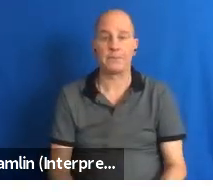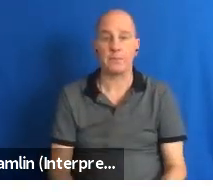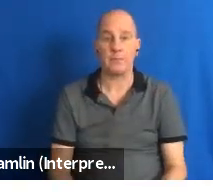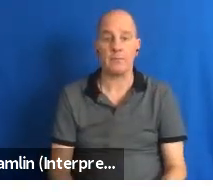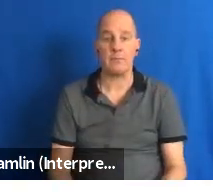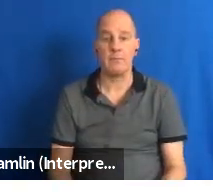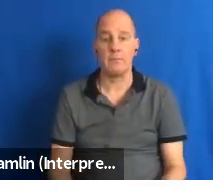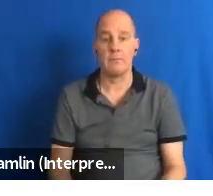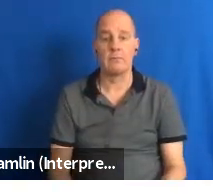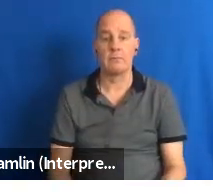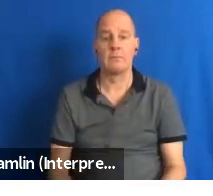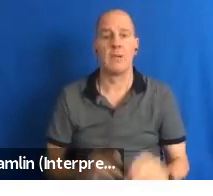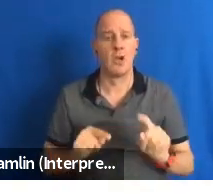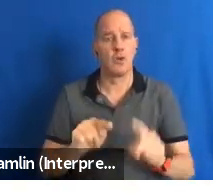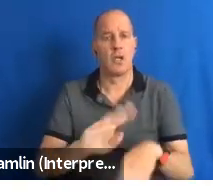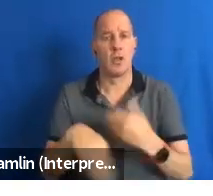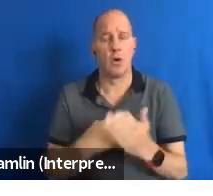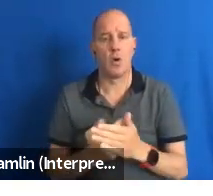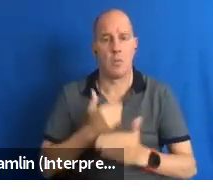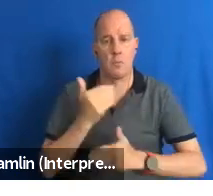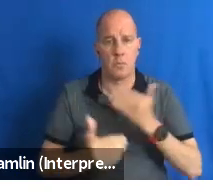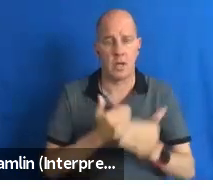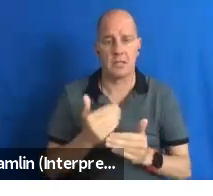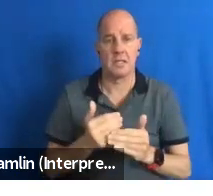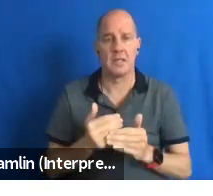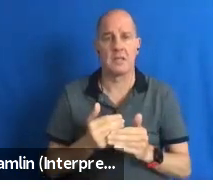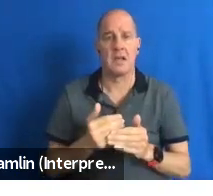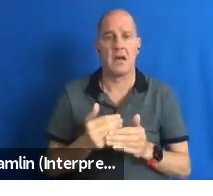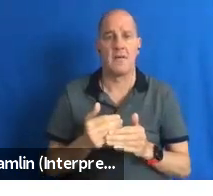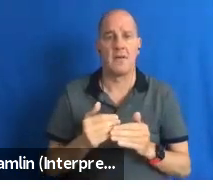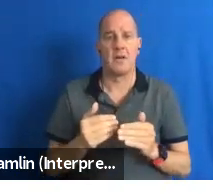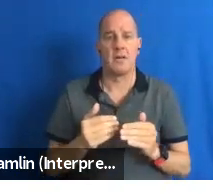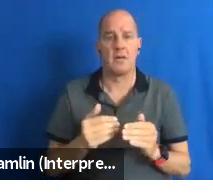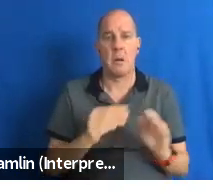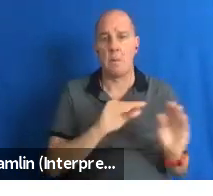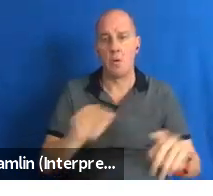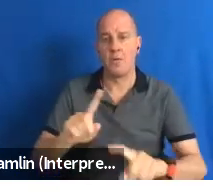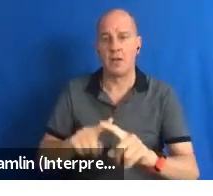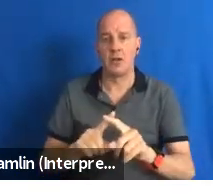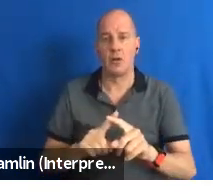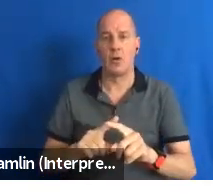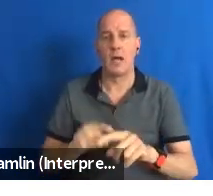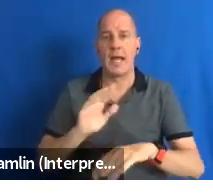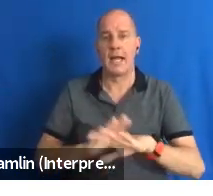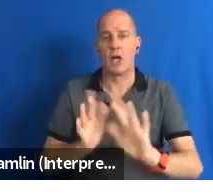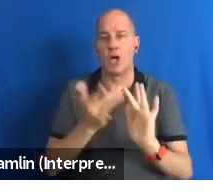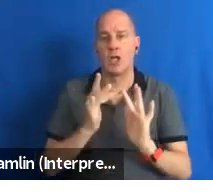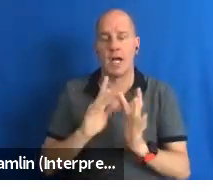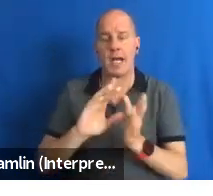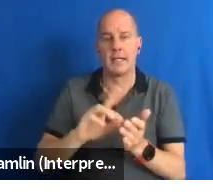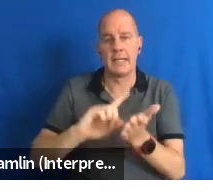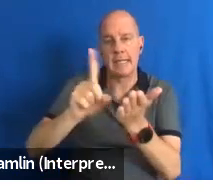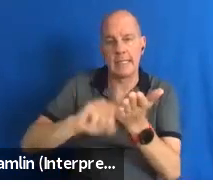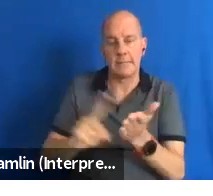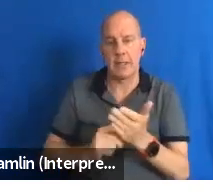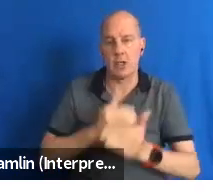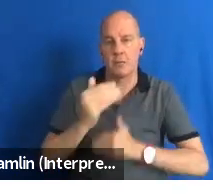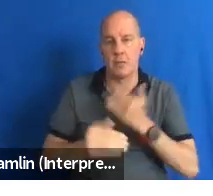the process of moving toward a virtual inspection process, the needs of people with disabilities